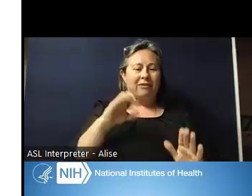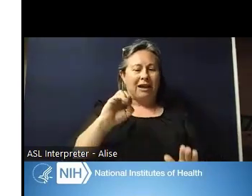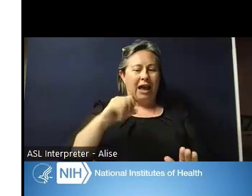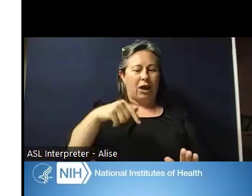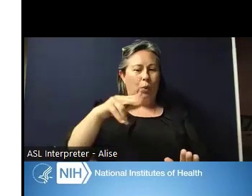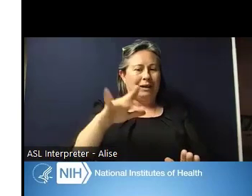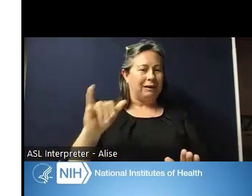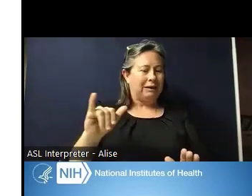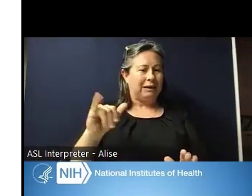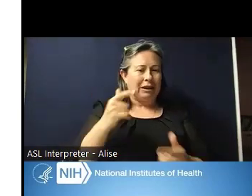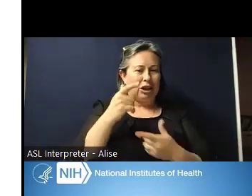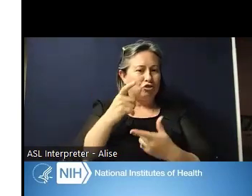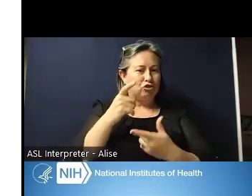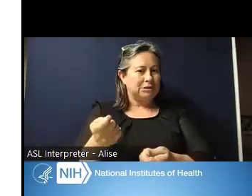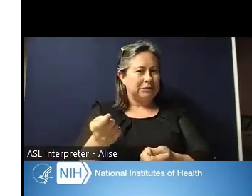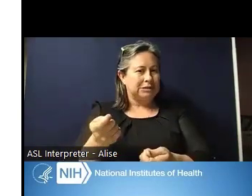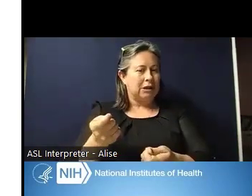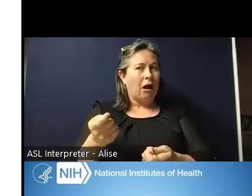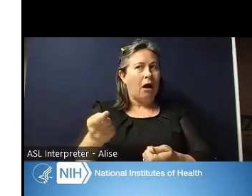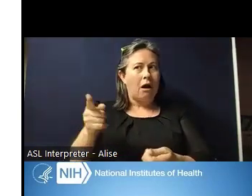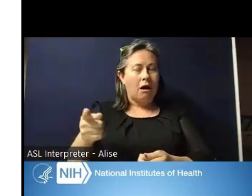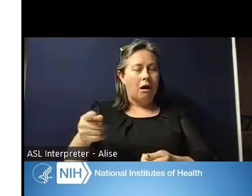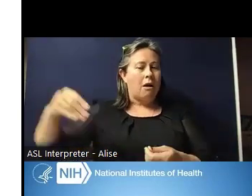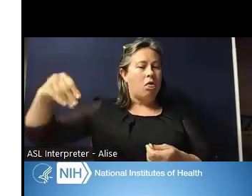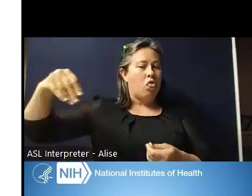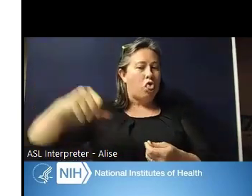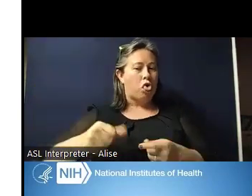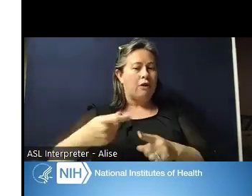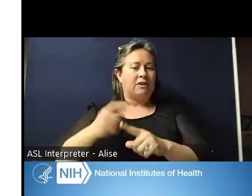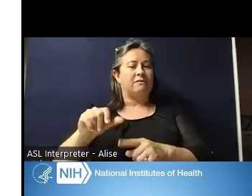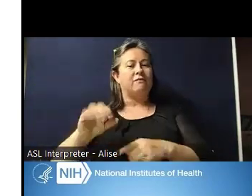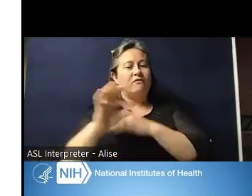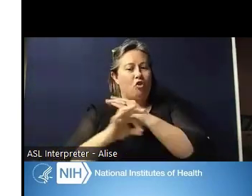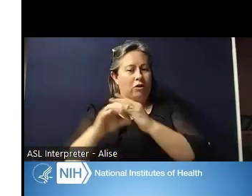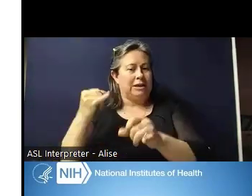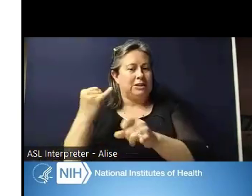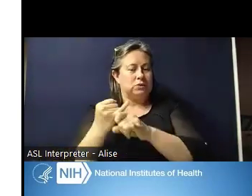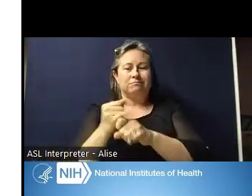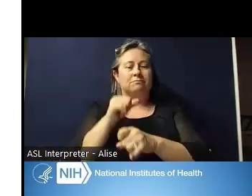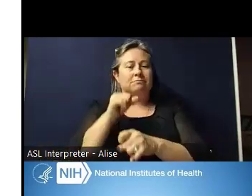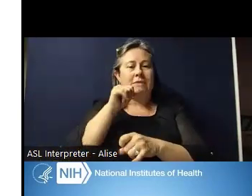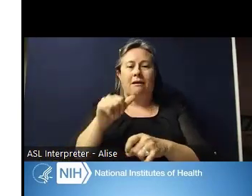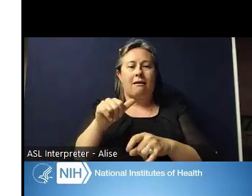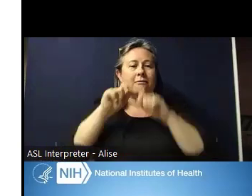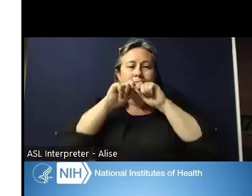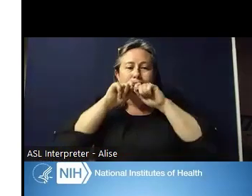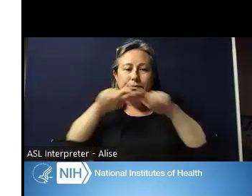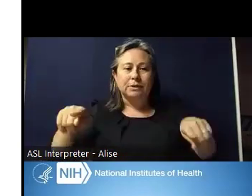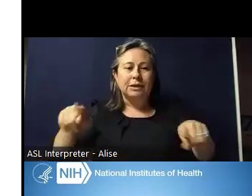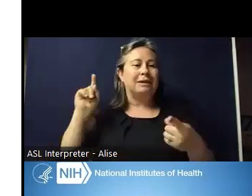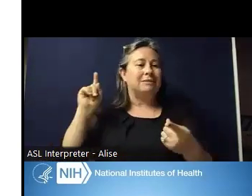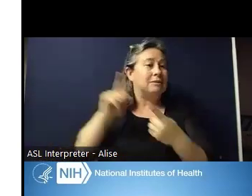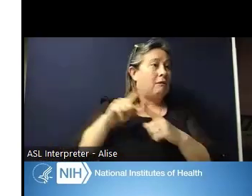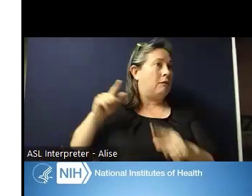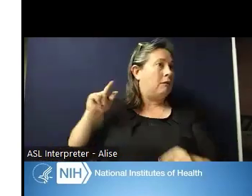who received remuneration from foreign institutions that were not disclosed to the university until way after the fact.